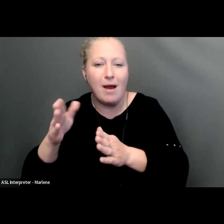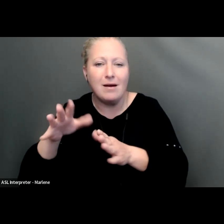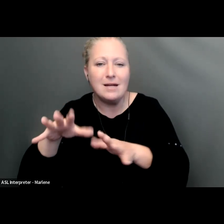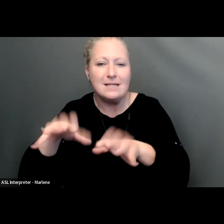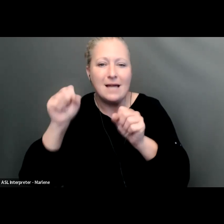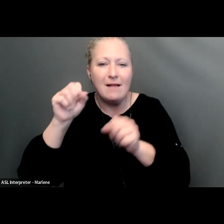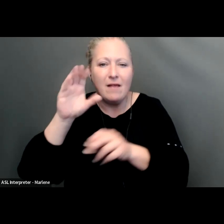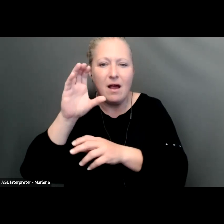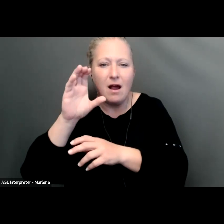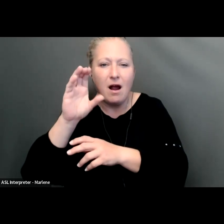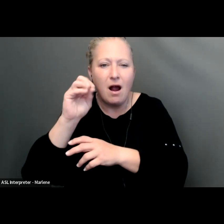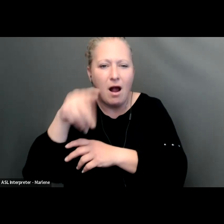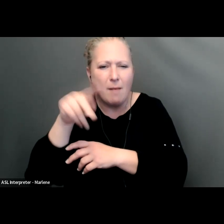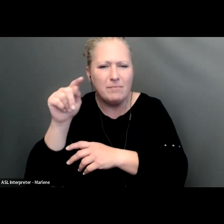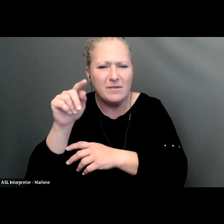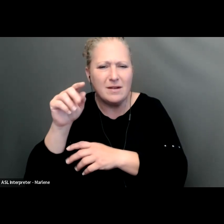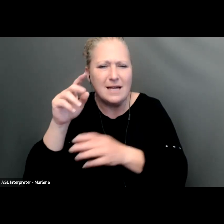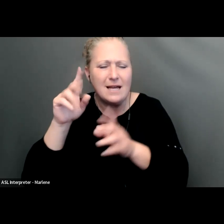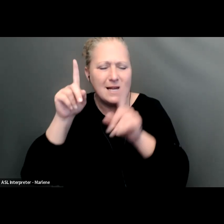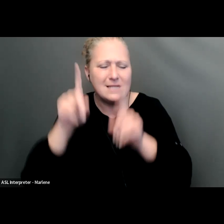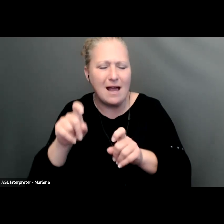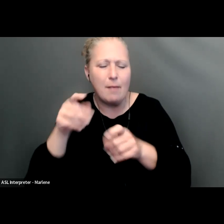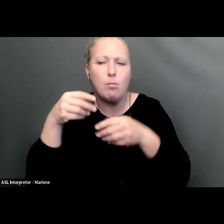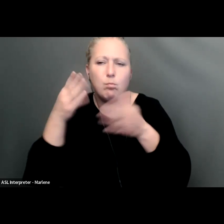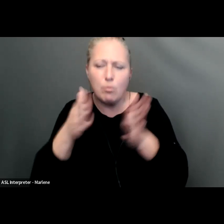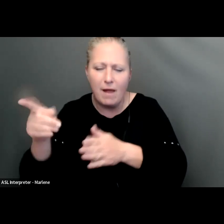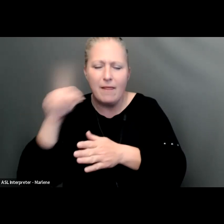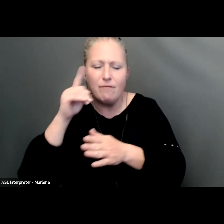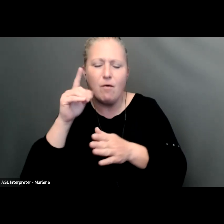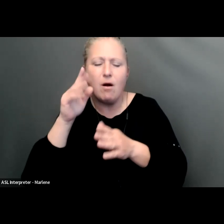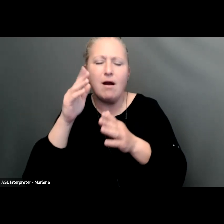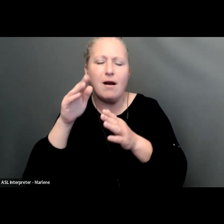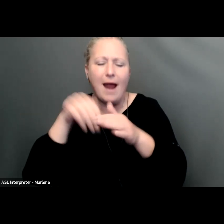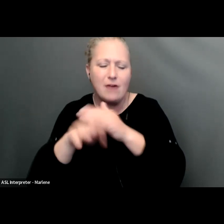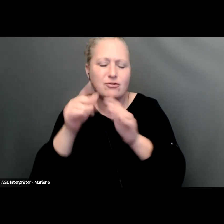is an industry standard that will prepare them for entry-level IT helpdesk positions. They pay around